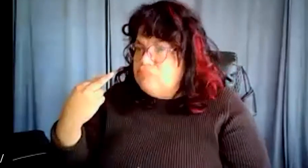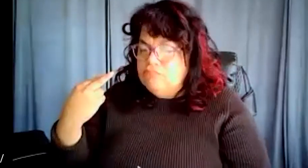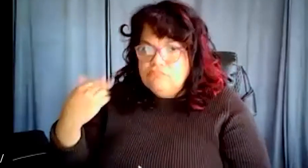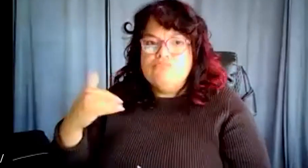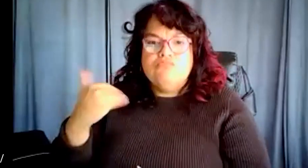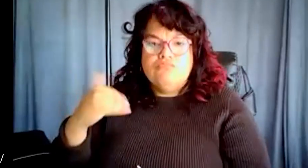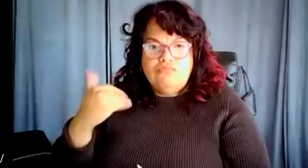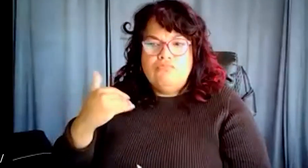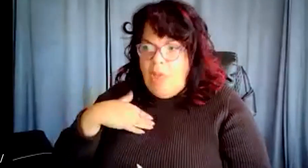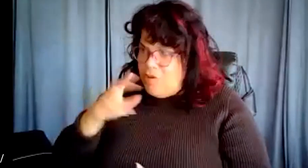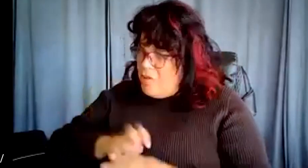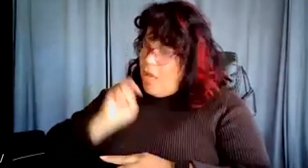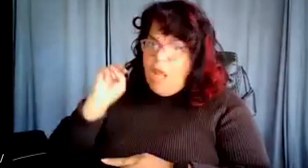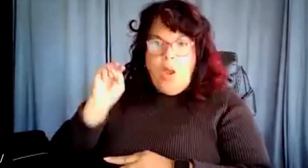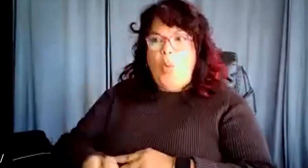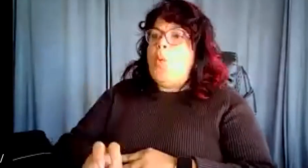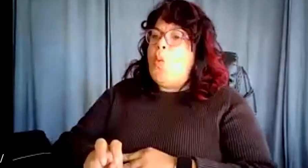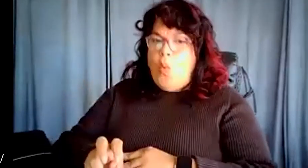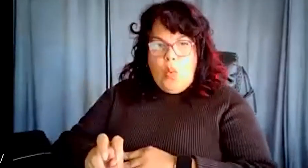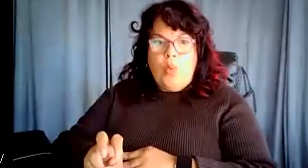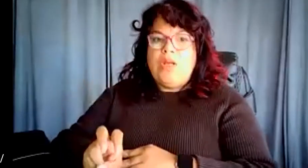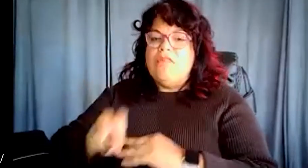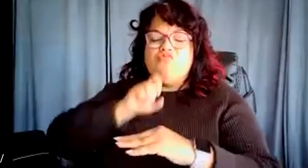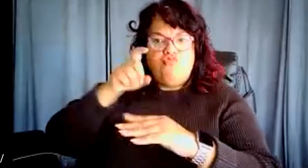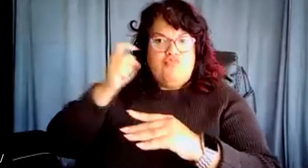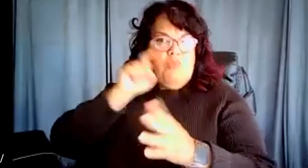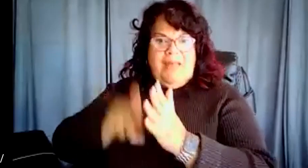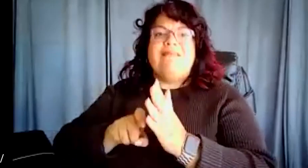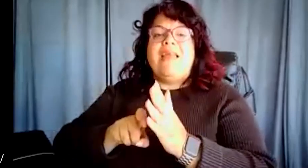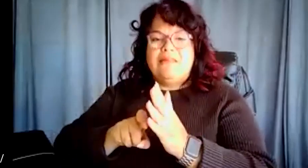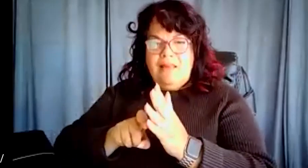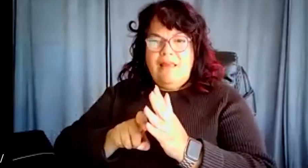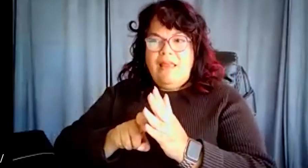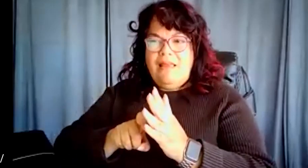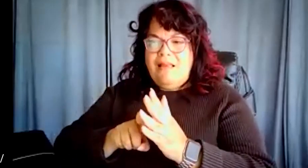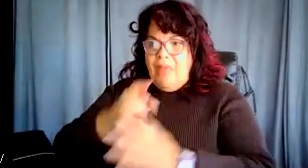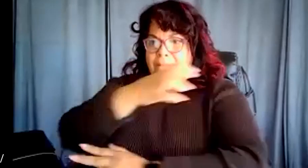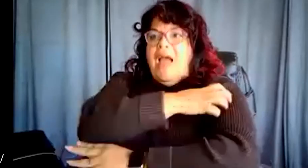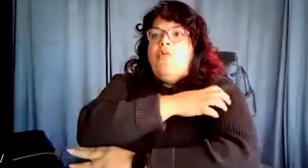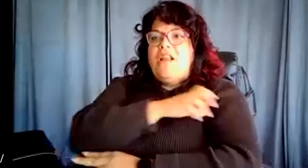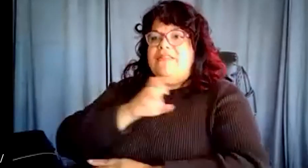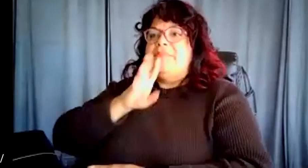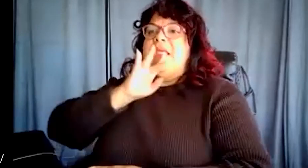that was definitely a springboard for me in terms of recognizing the power of speaking